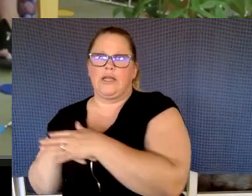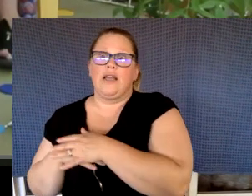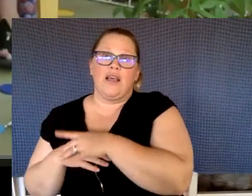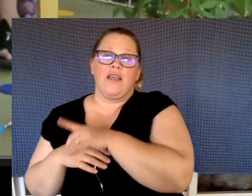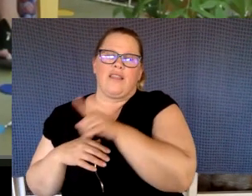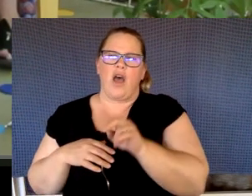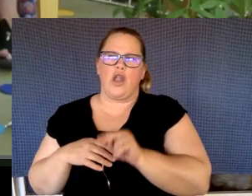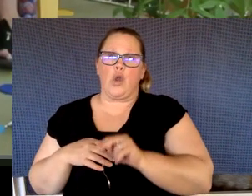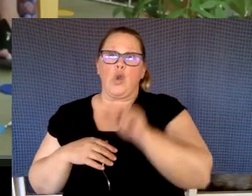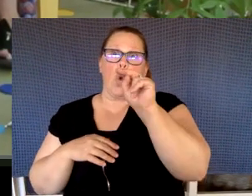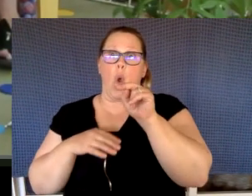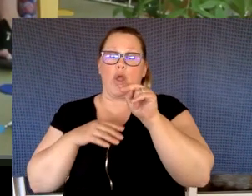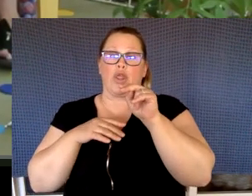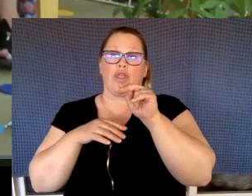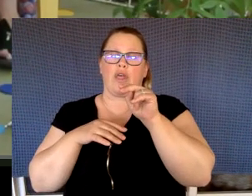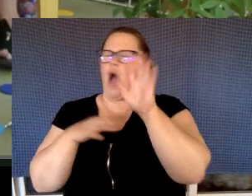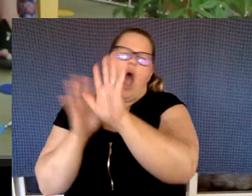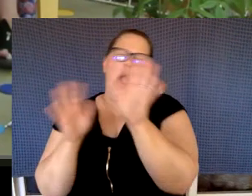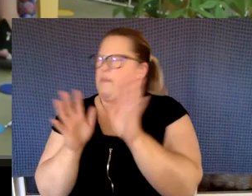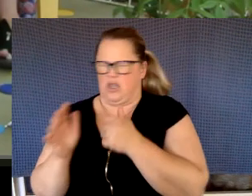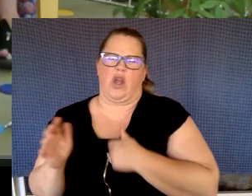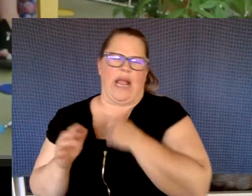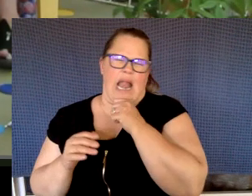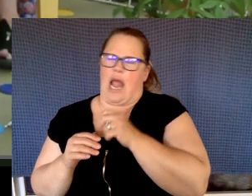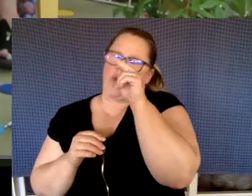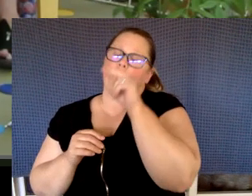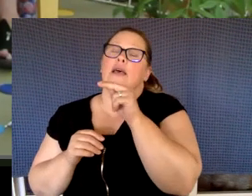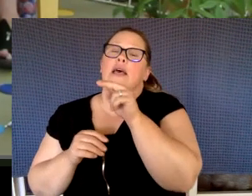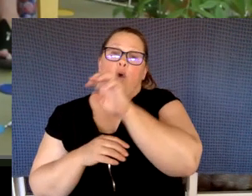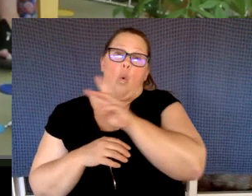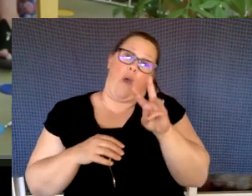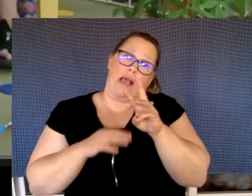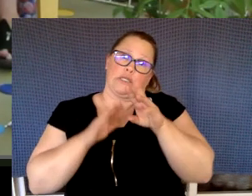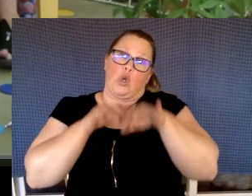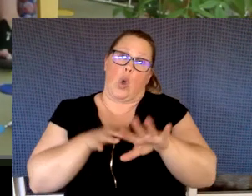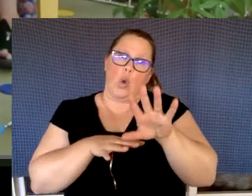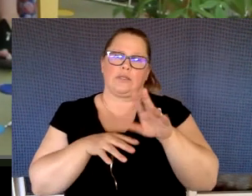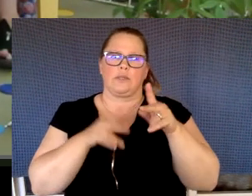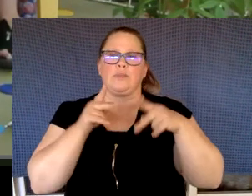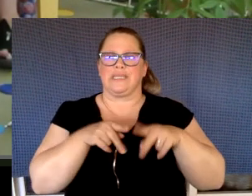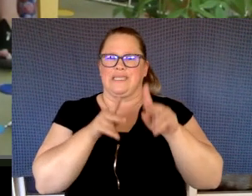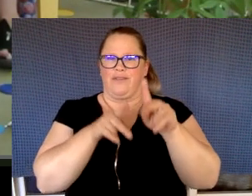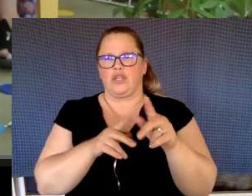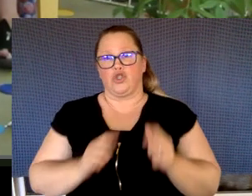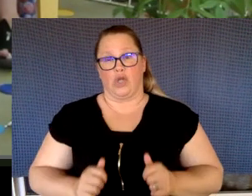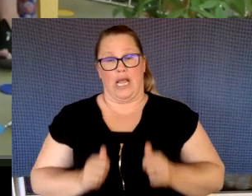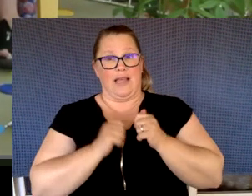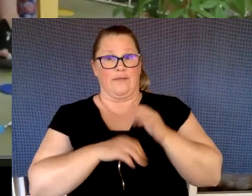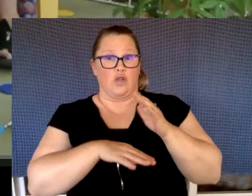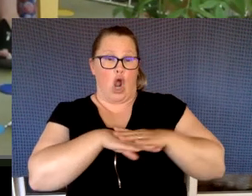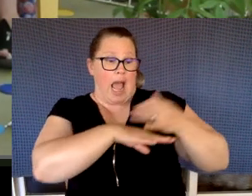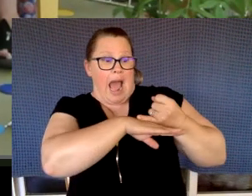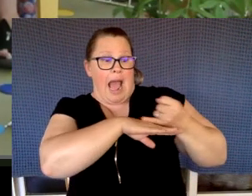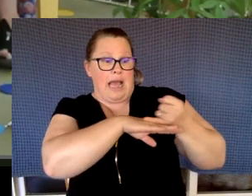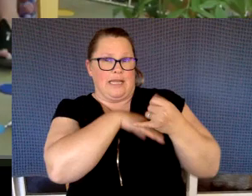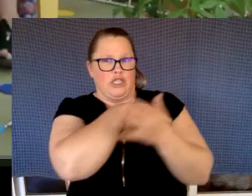crackers. And she is from the country of Japan which is an island nation. And you'll notice that it's